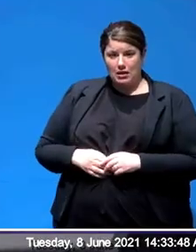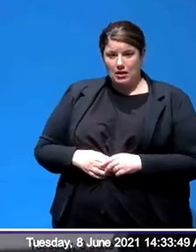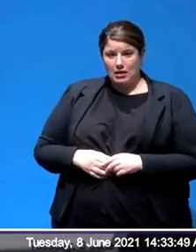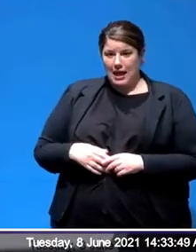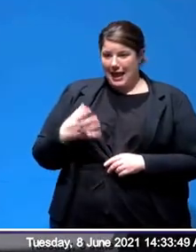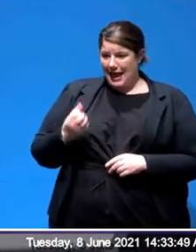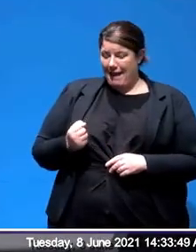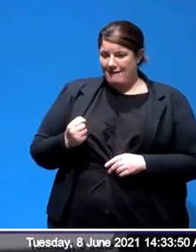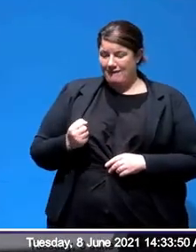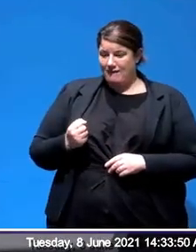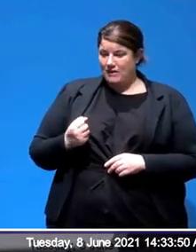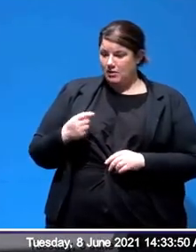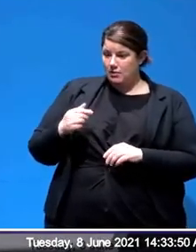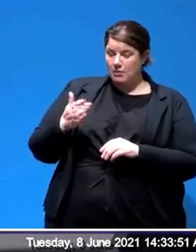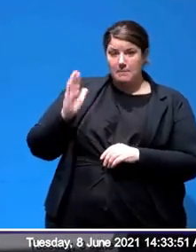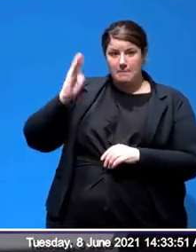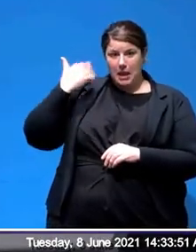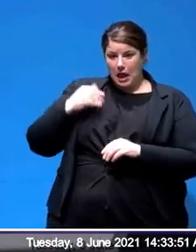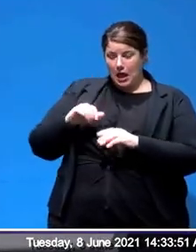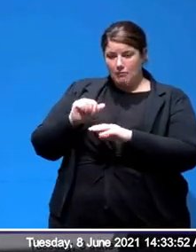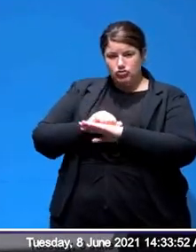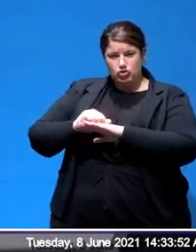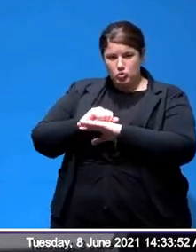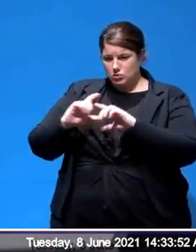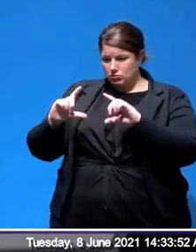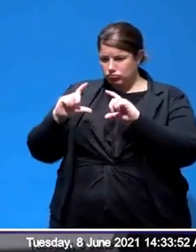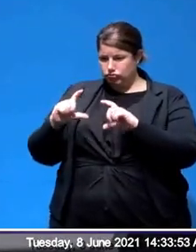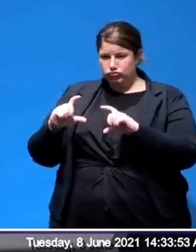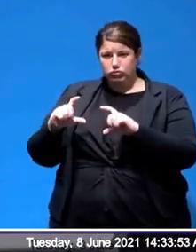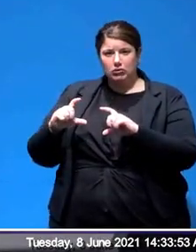"the previous bruising" and nobody has suggested that the previous bruising